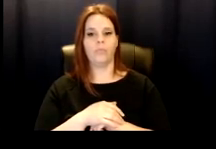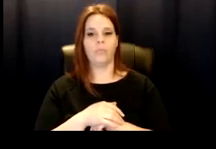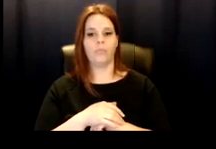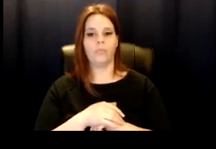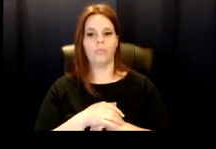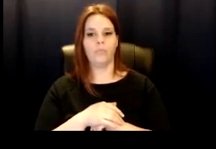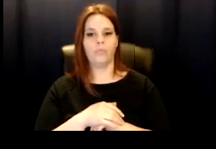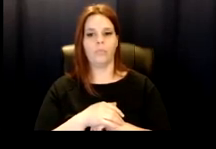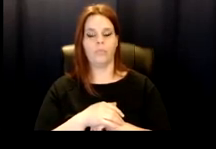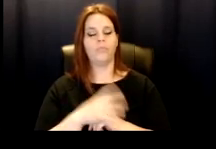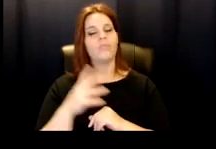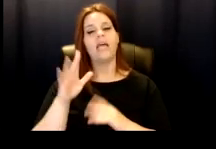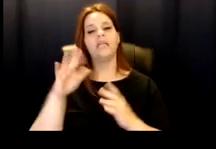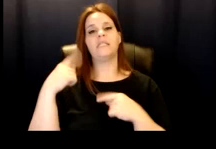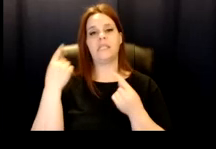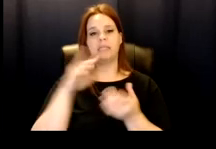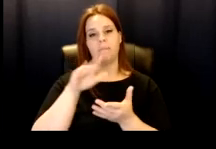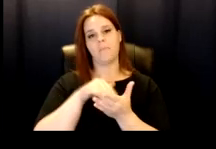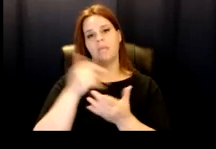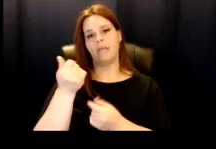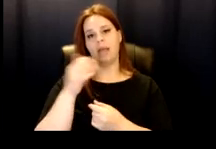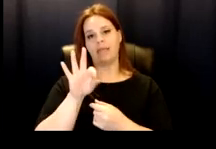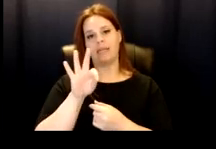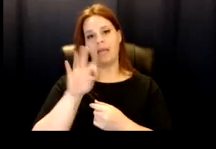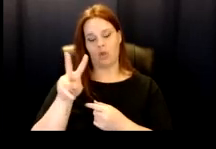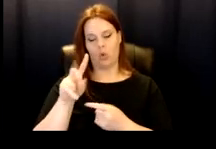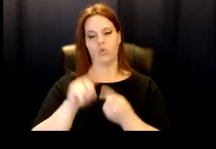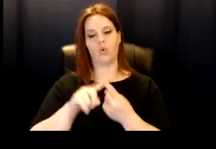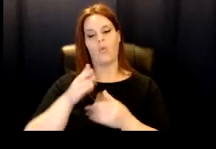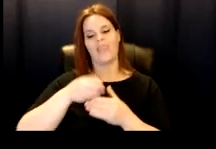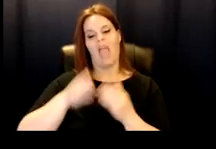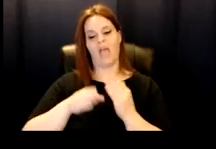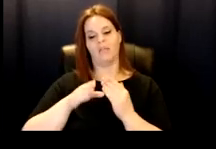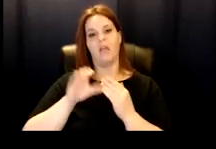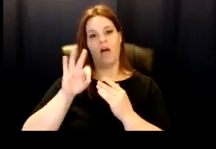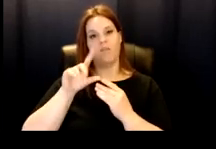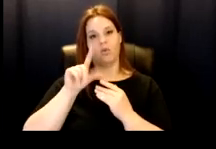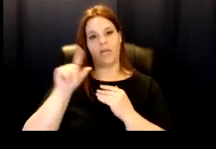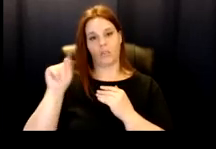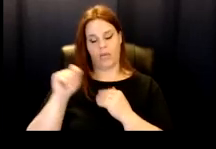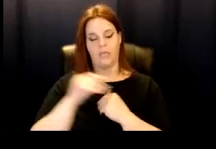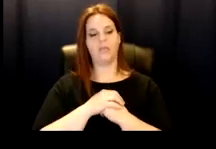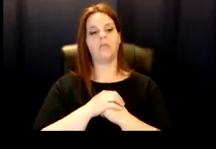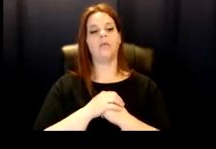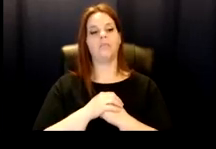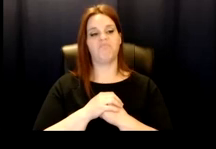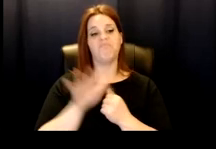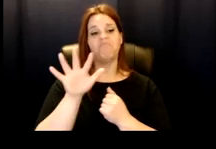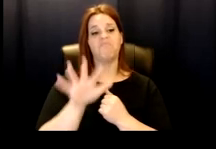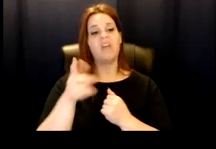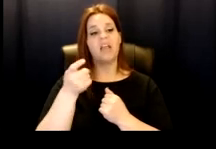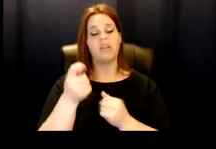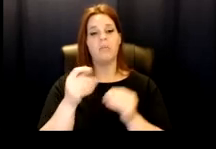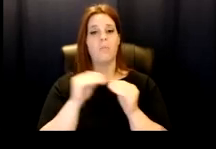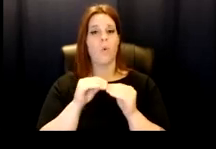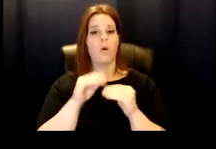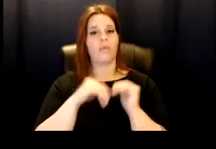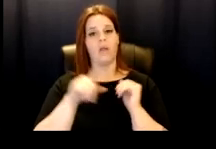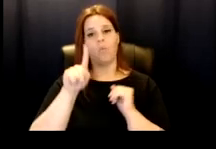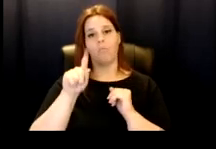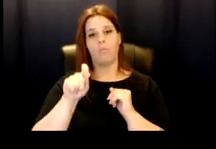1992 to the end of calendar year 2020, there have been about a little over 1.1 million